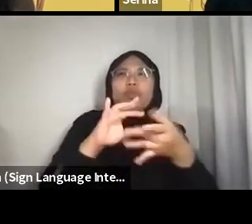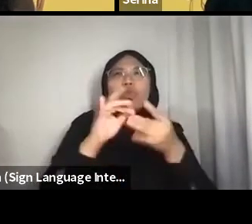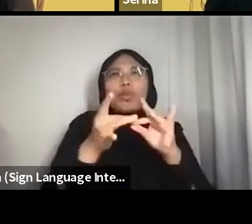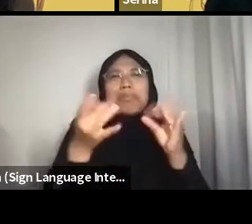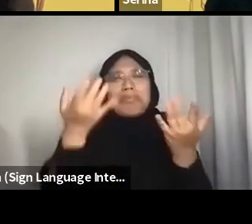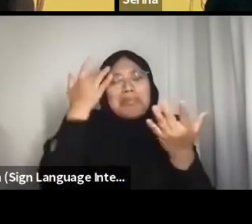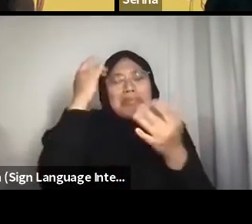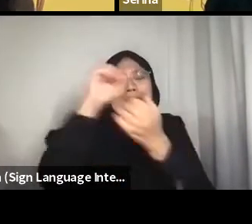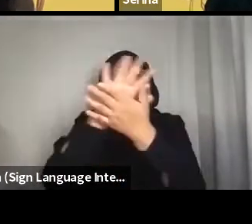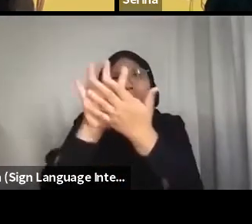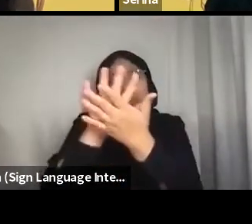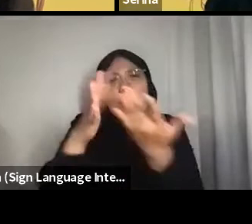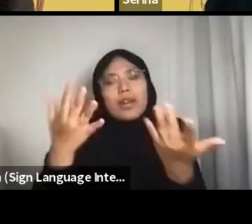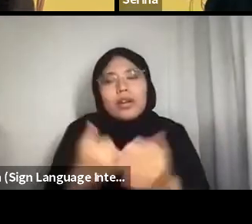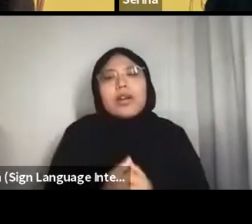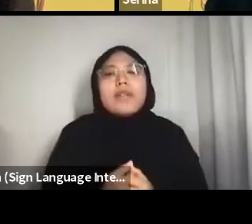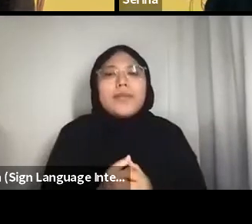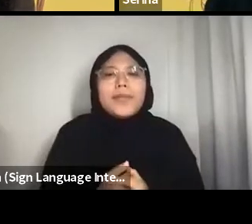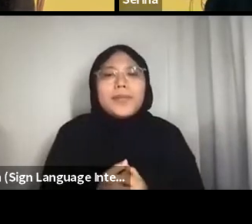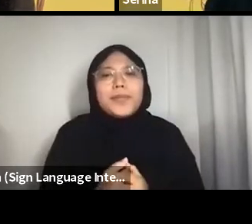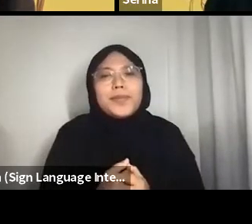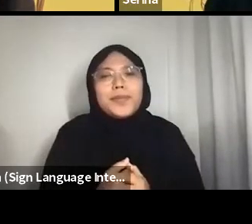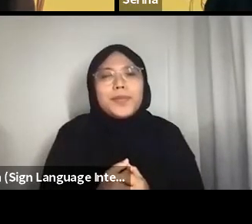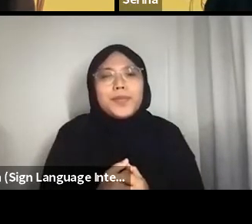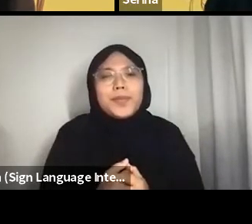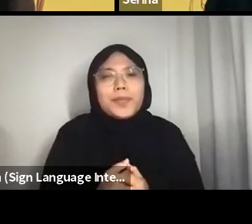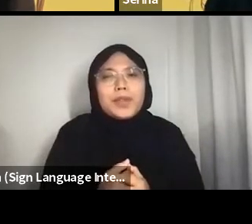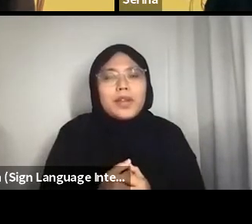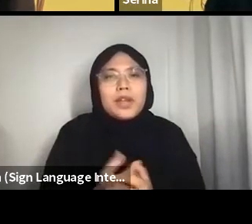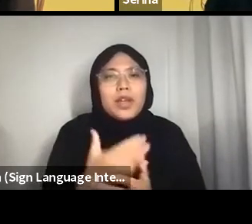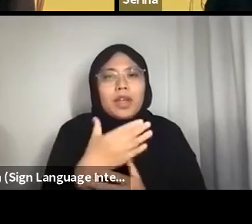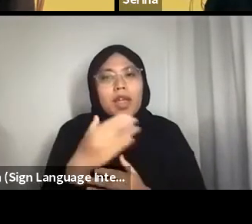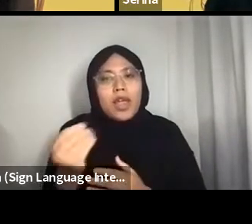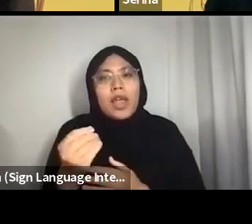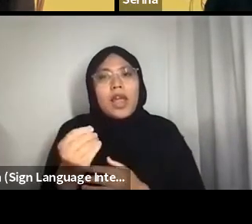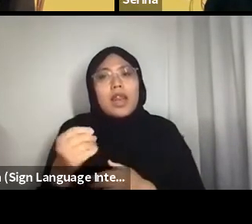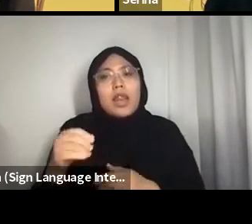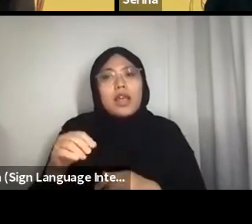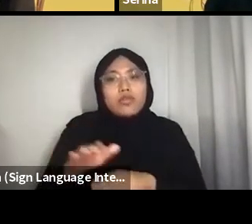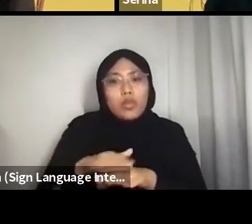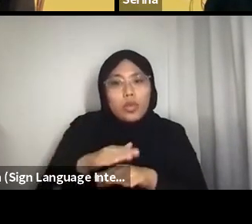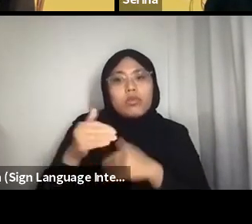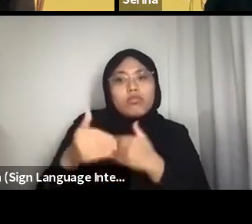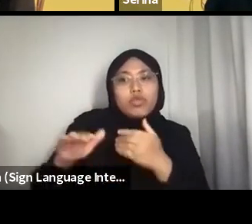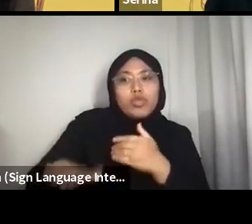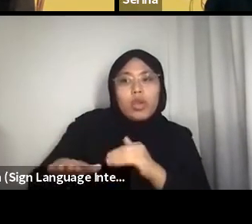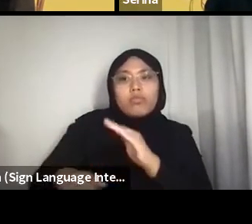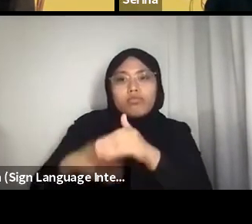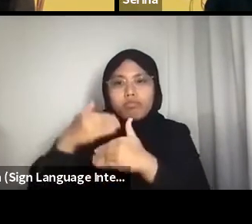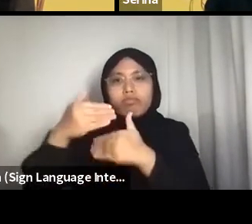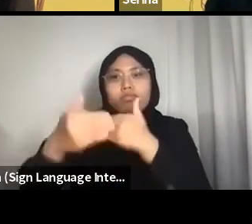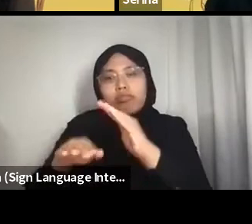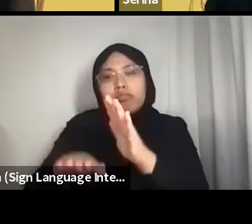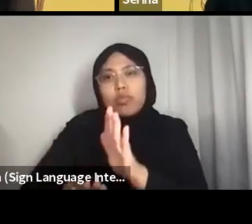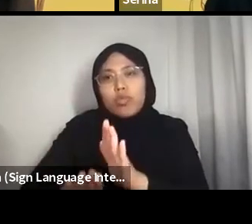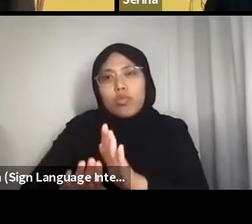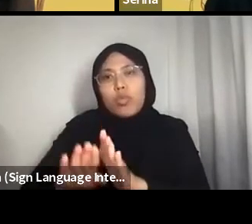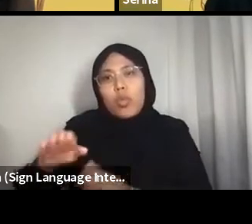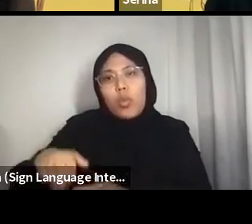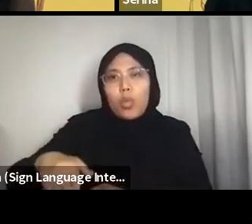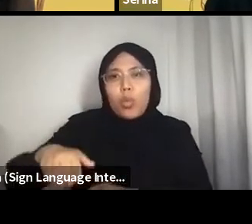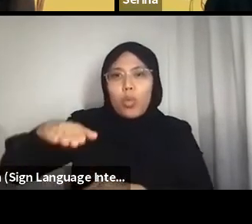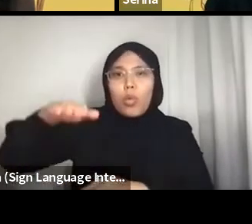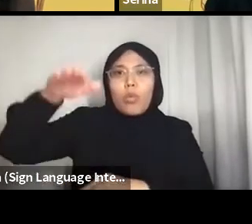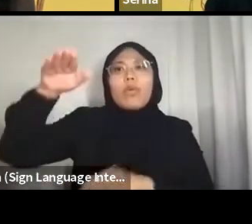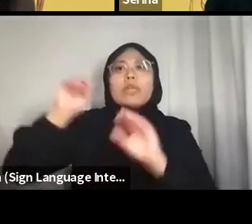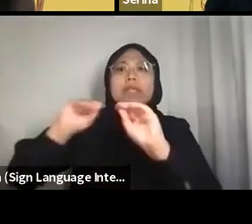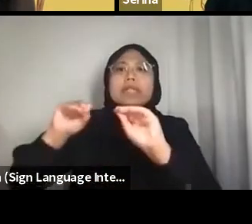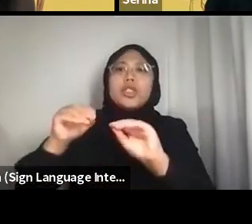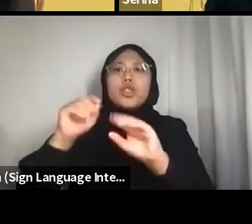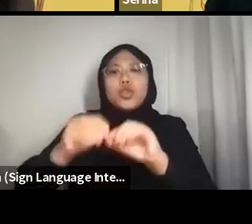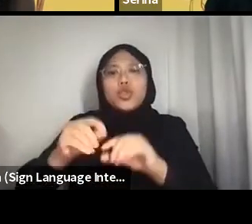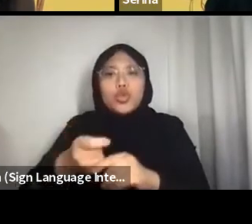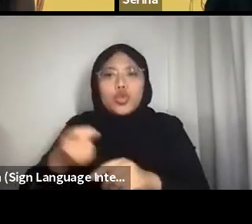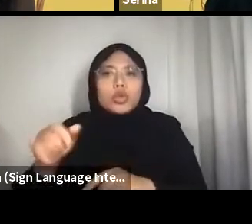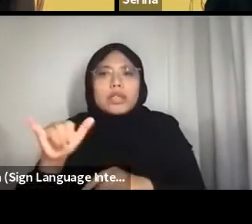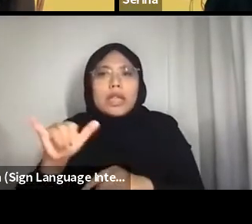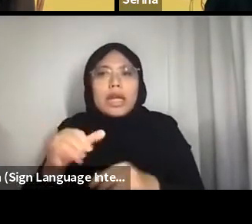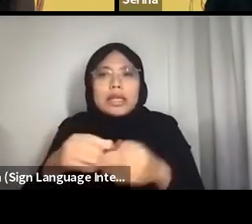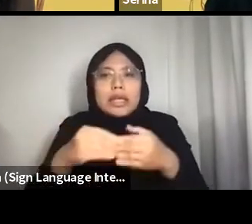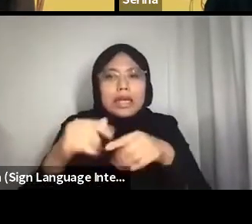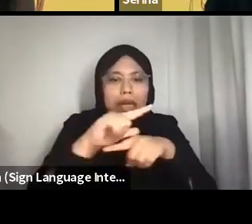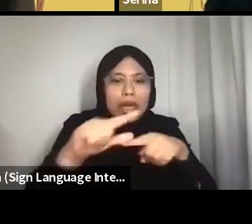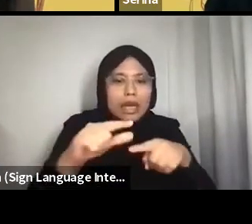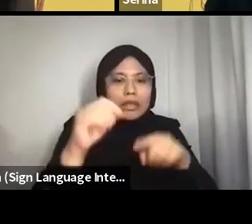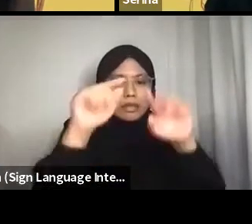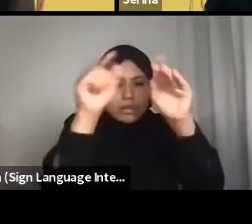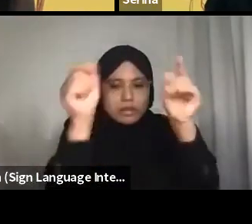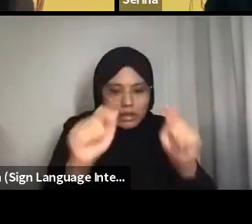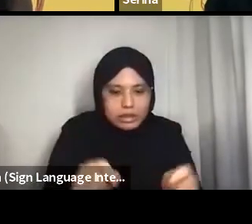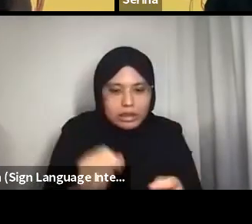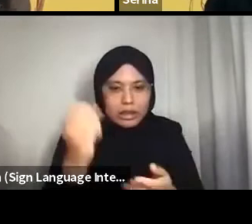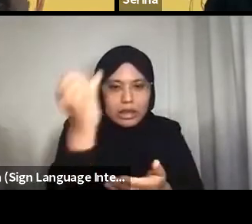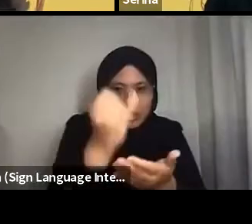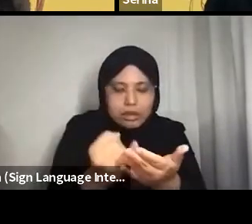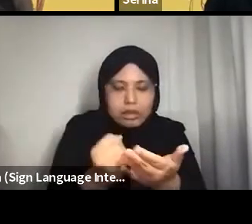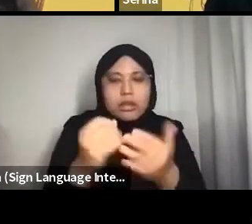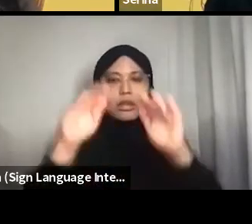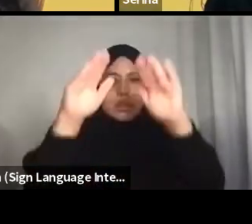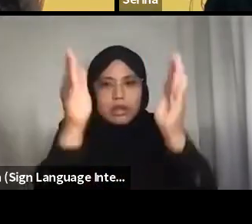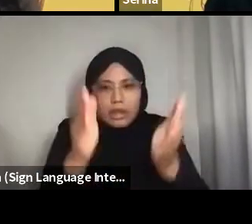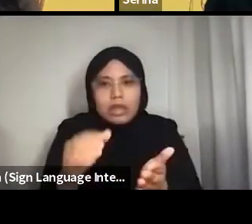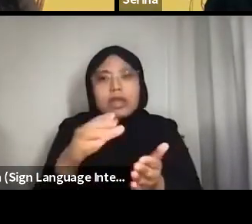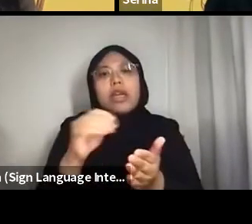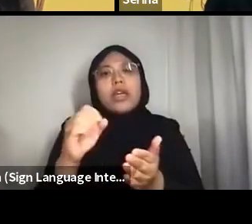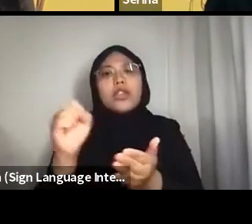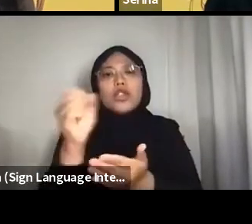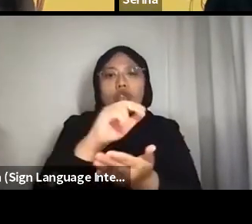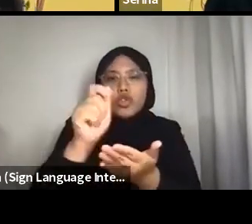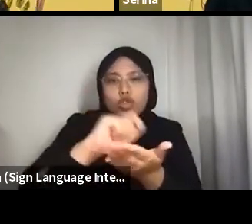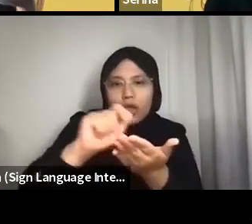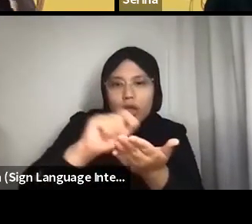And then as a child grows up, we teach them tools such as guiding lines, colouring within the lines, shading, curves, and other visual tools that can help better tell a story.